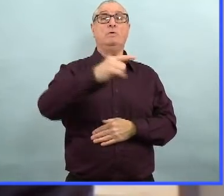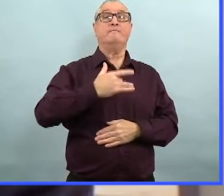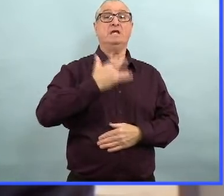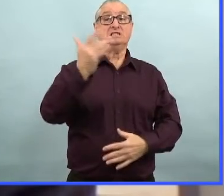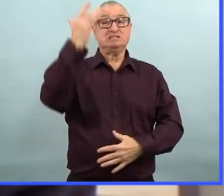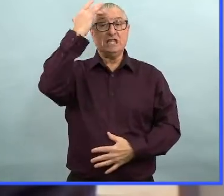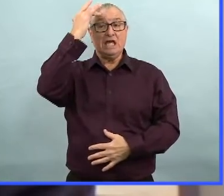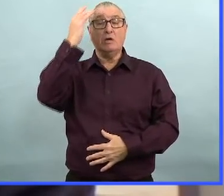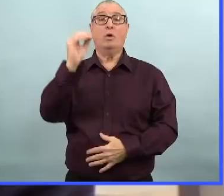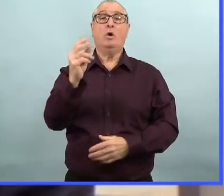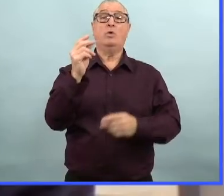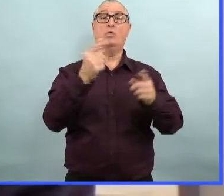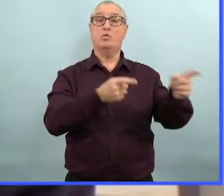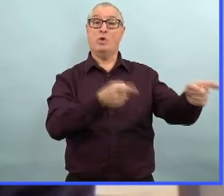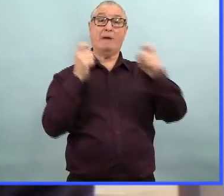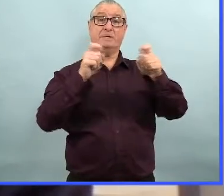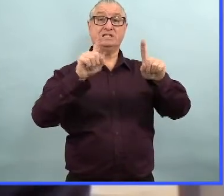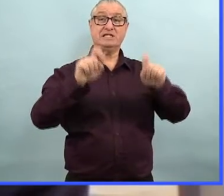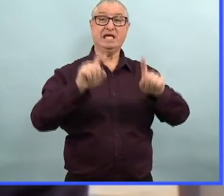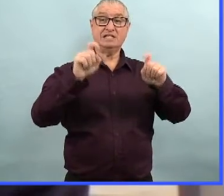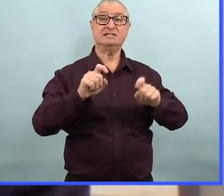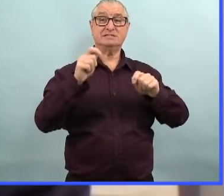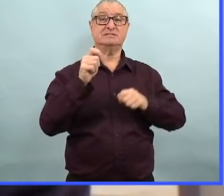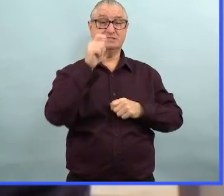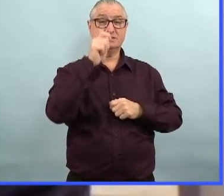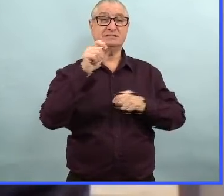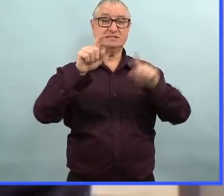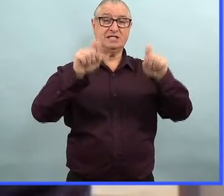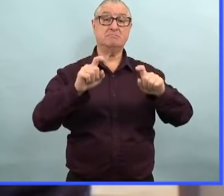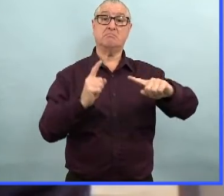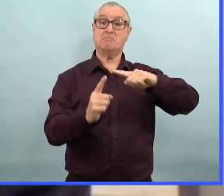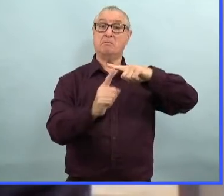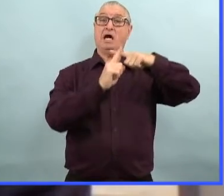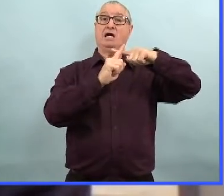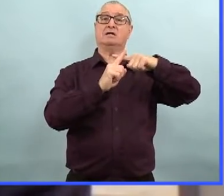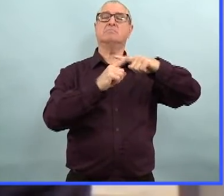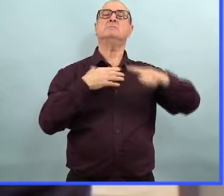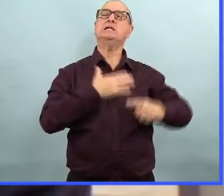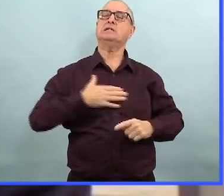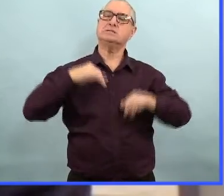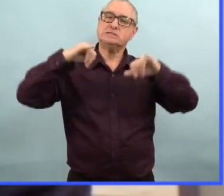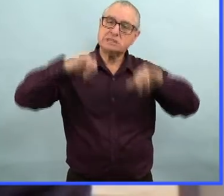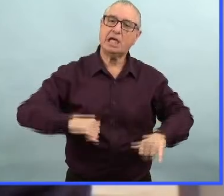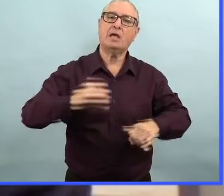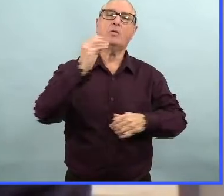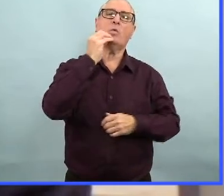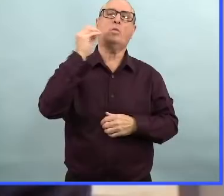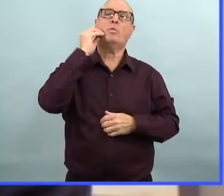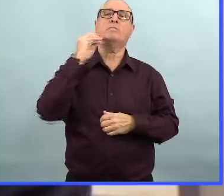any close contacts you may have you should have your household as well isolate in that in that